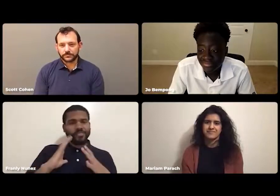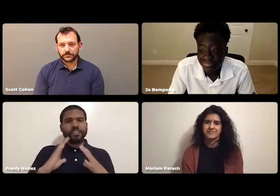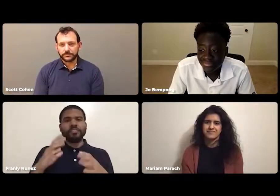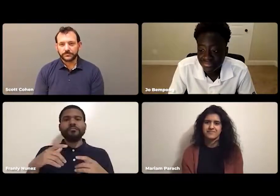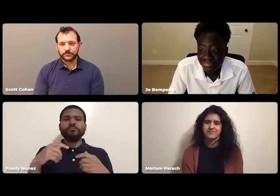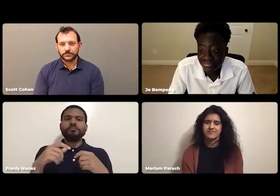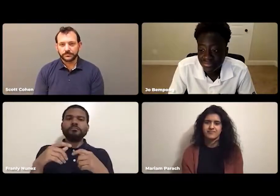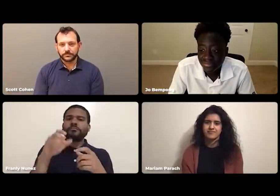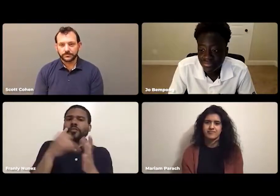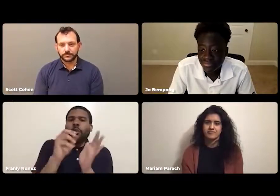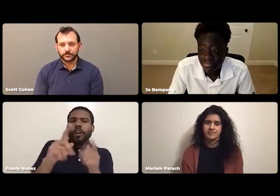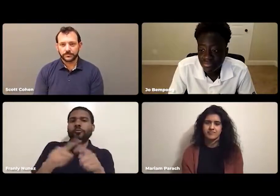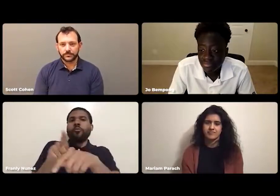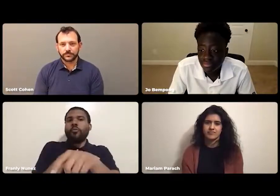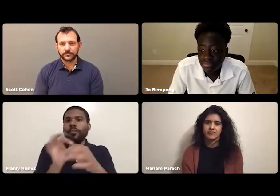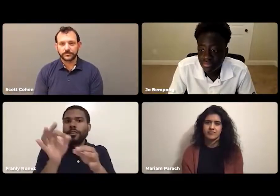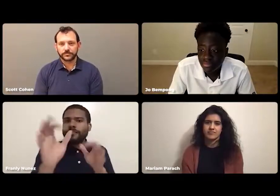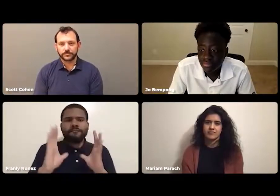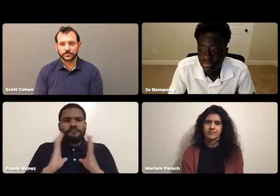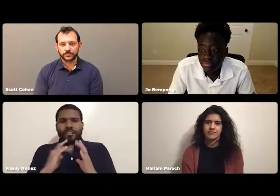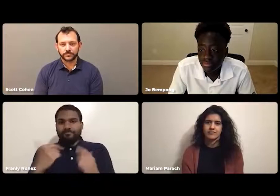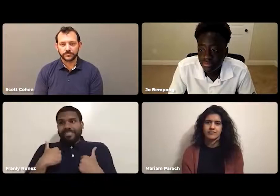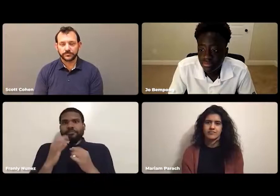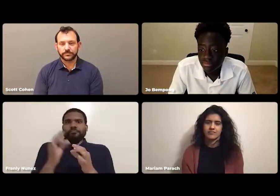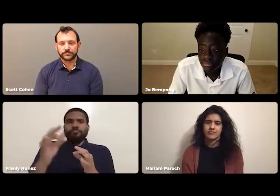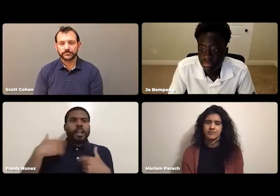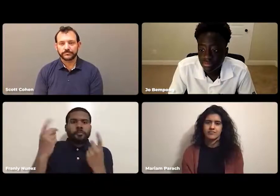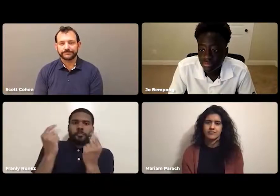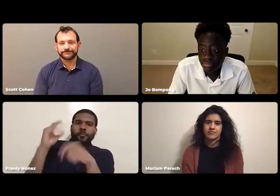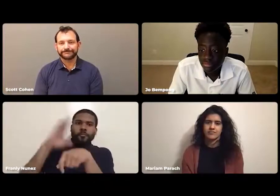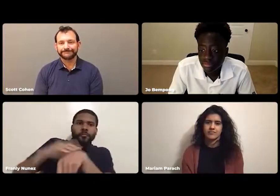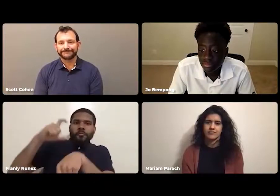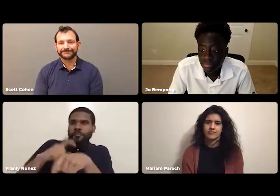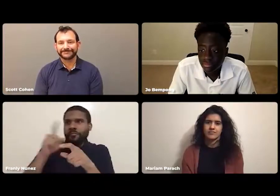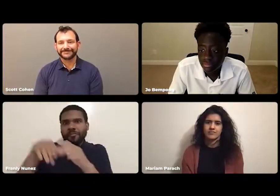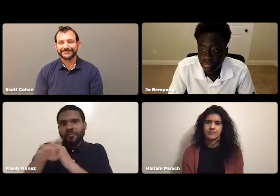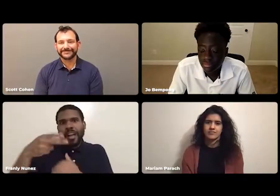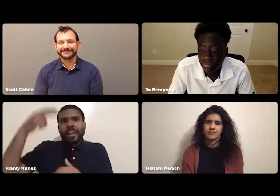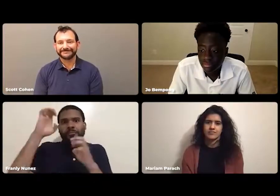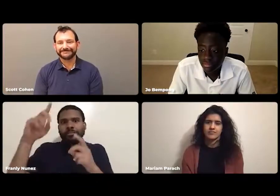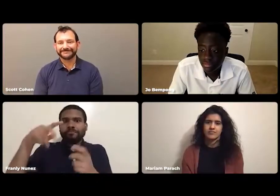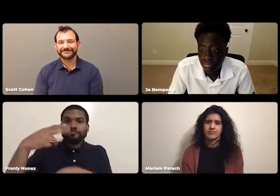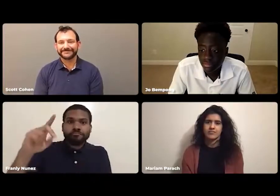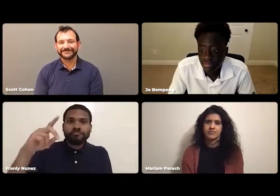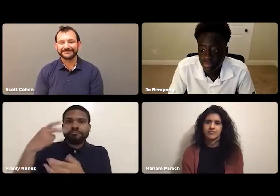It's okay if you don't want to be in the STEM field, or you find out that you do delayed